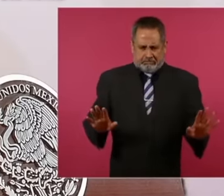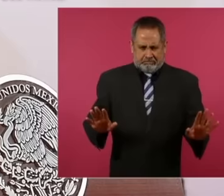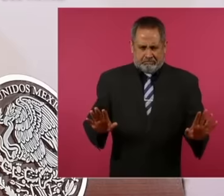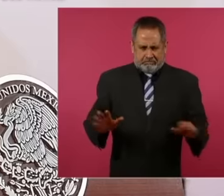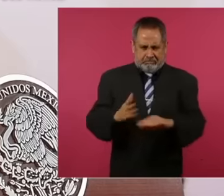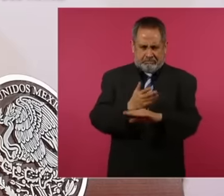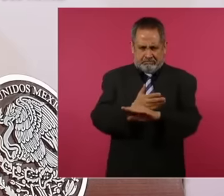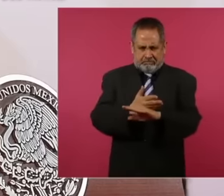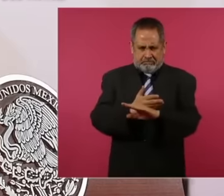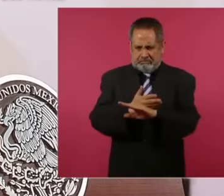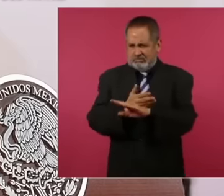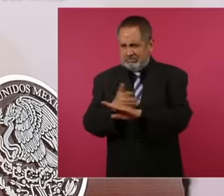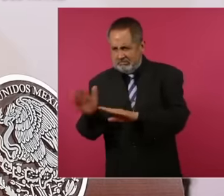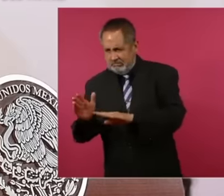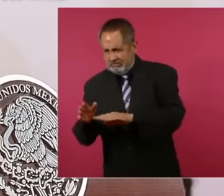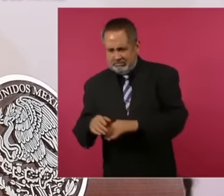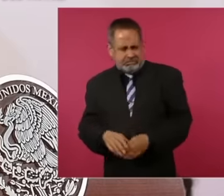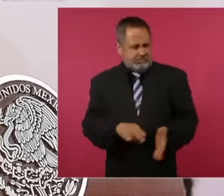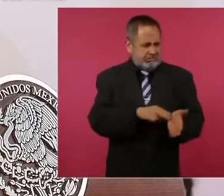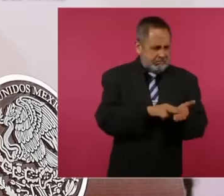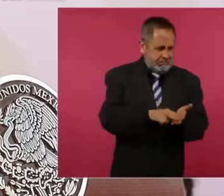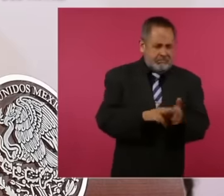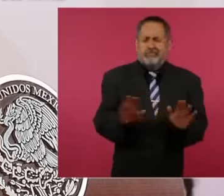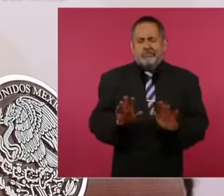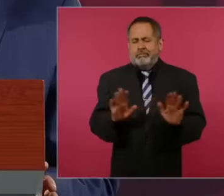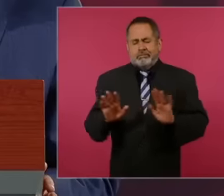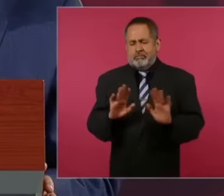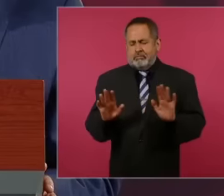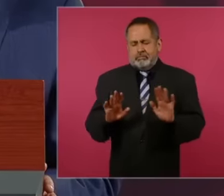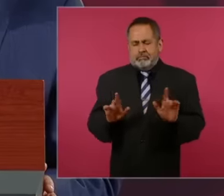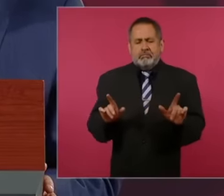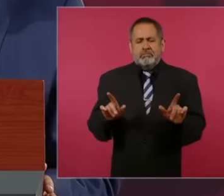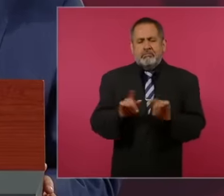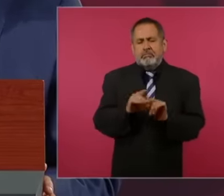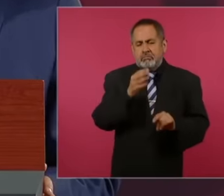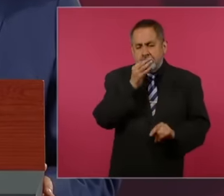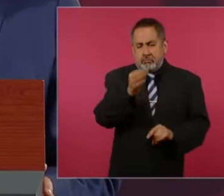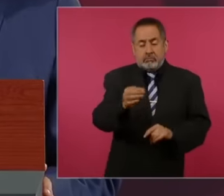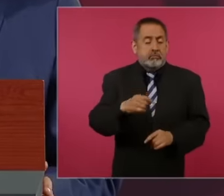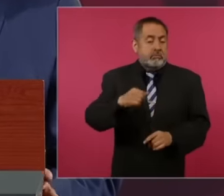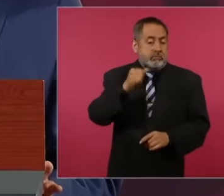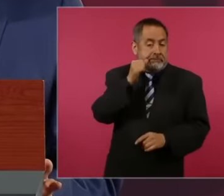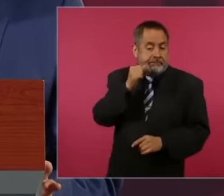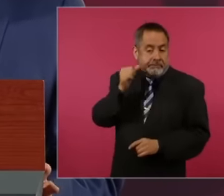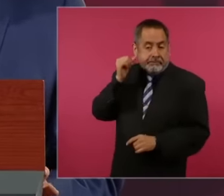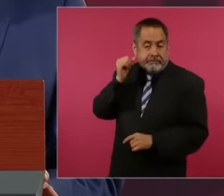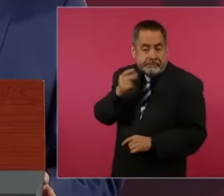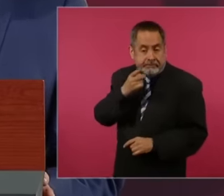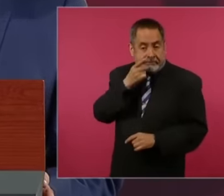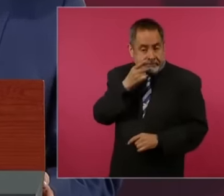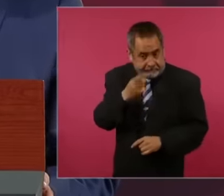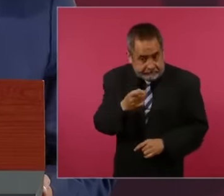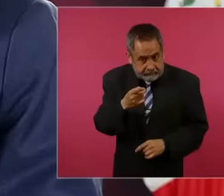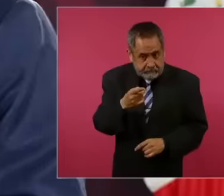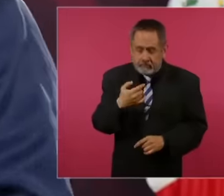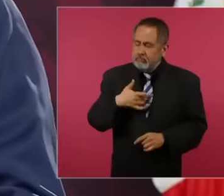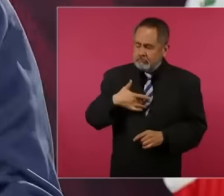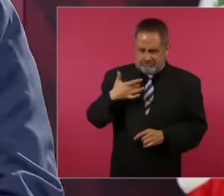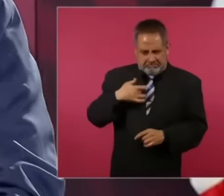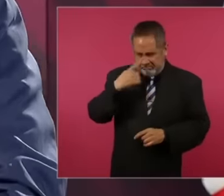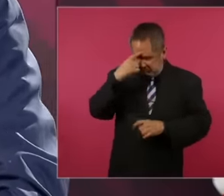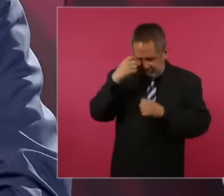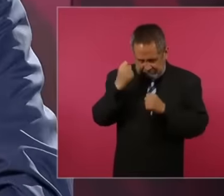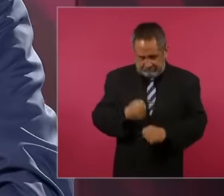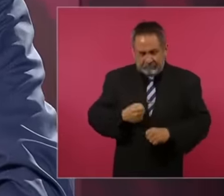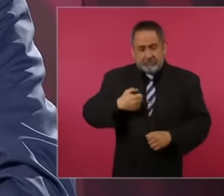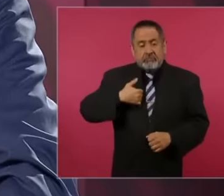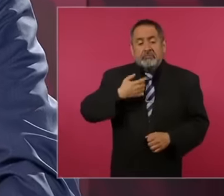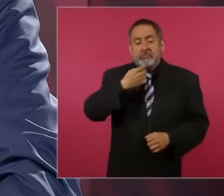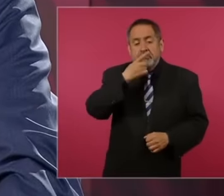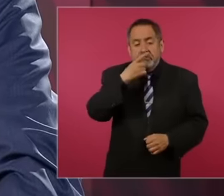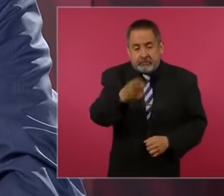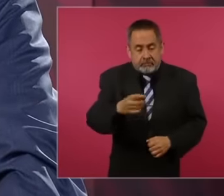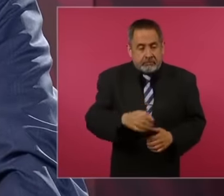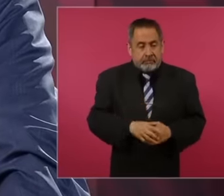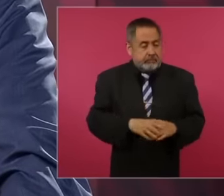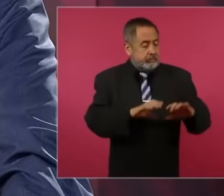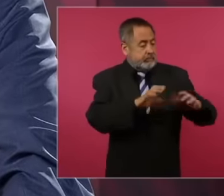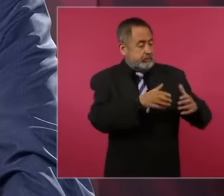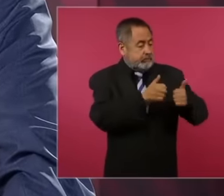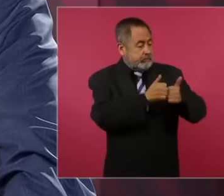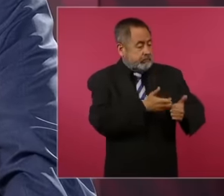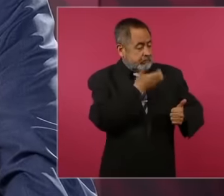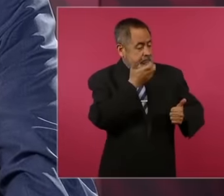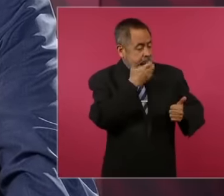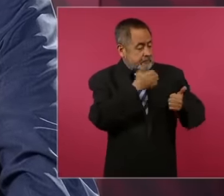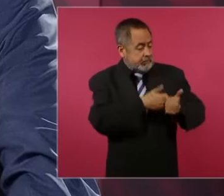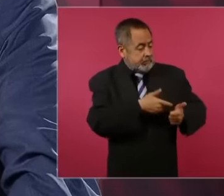I said. And I am convinced that conservatism has